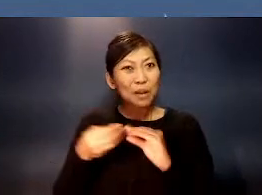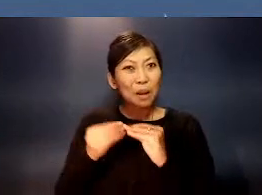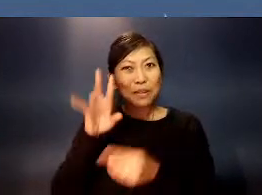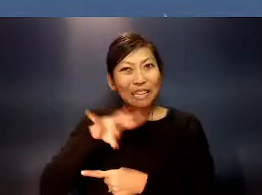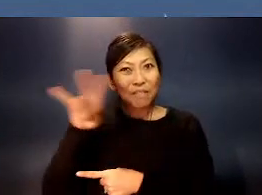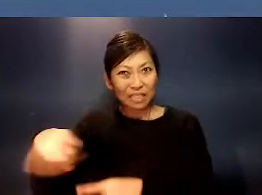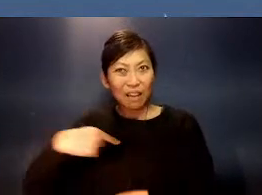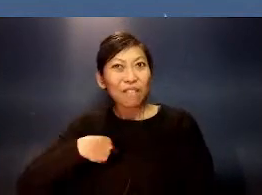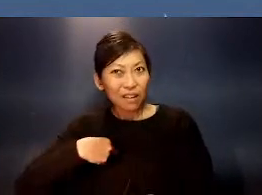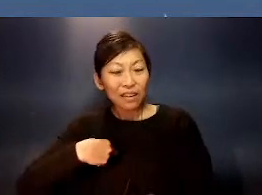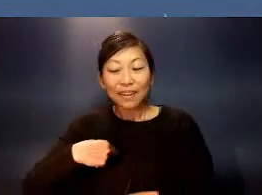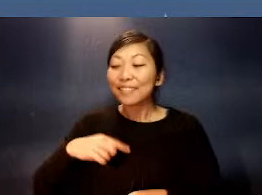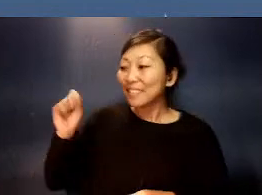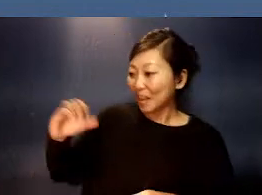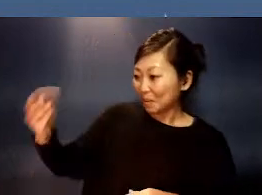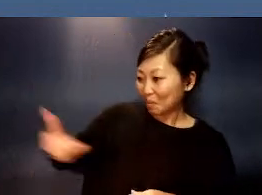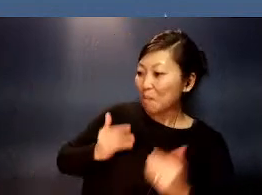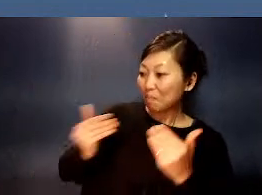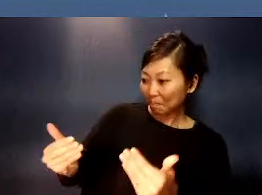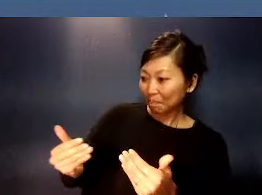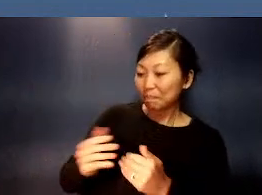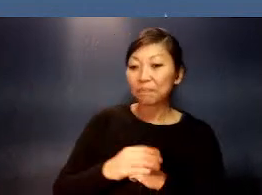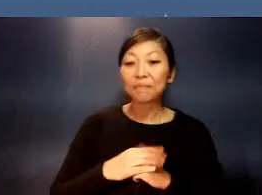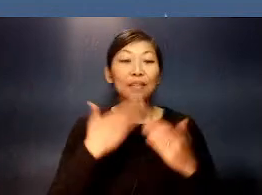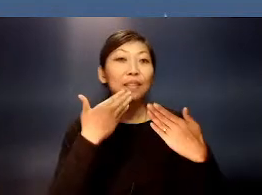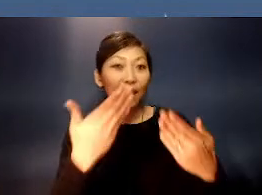BE SPEAKING WITH YOU TONIGHT, PRESIDENT BENDER AND CITY COUNCIL MEMBERS.